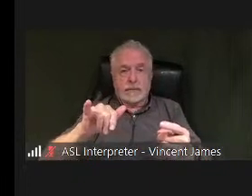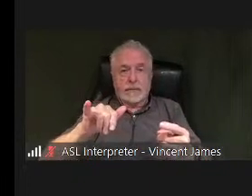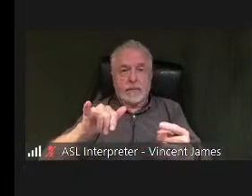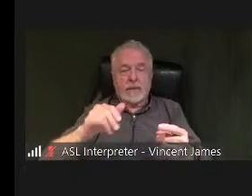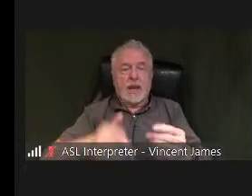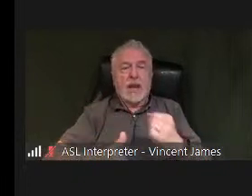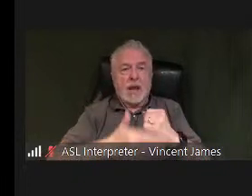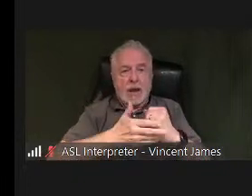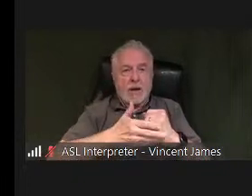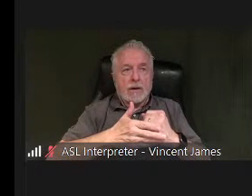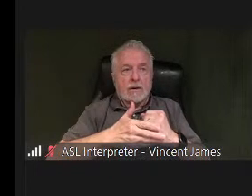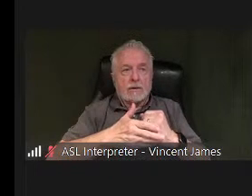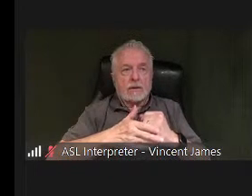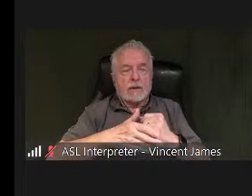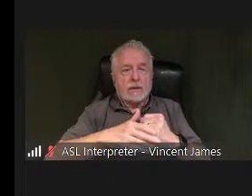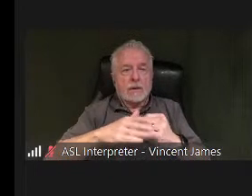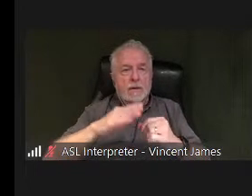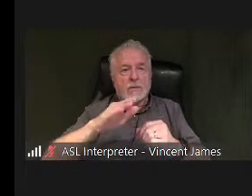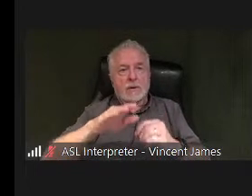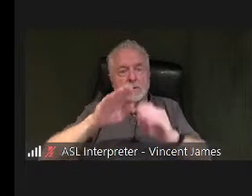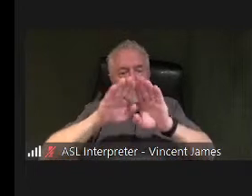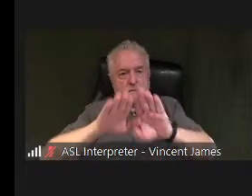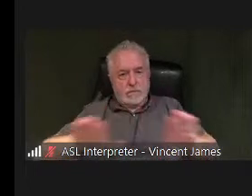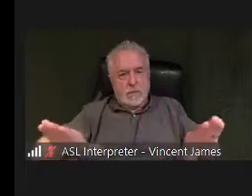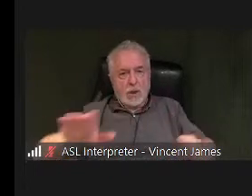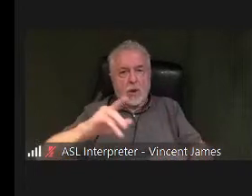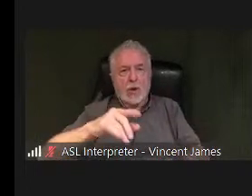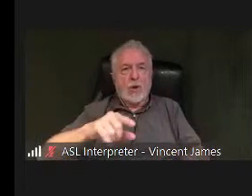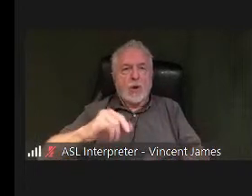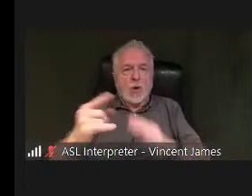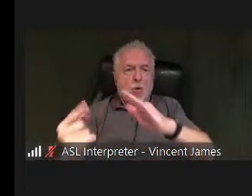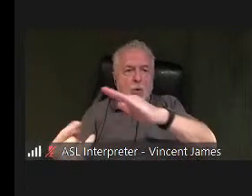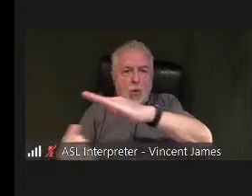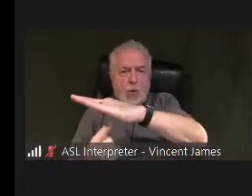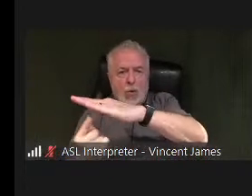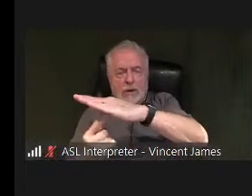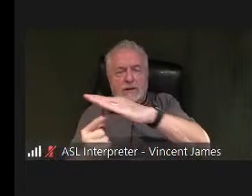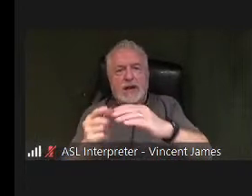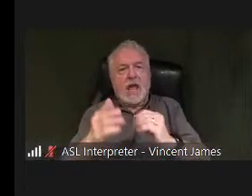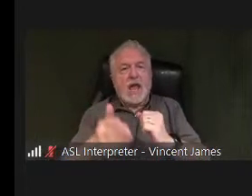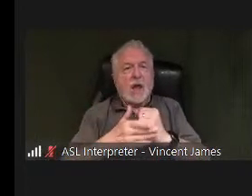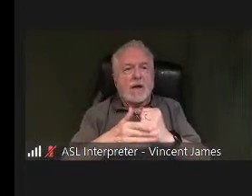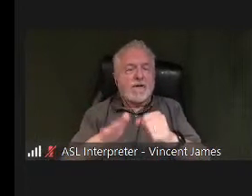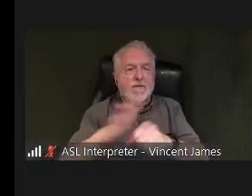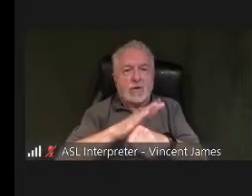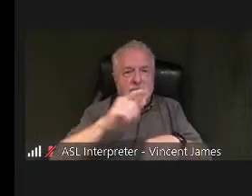helps to be independent and helps the to have the full time